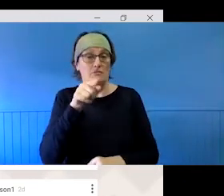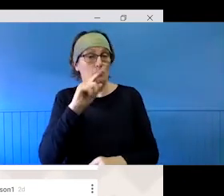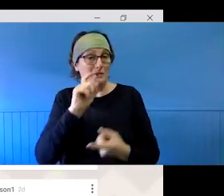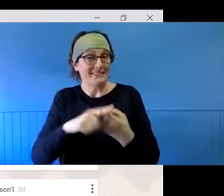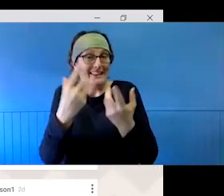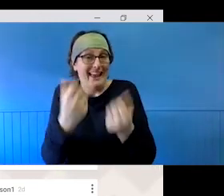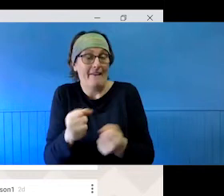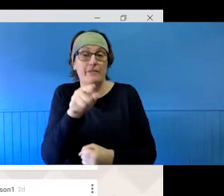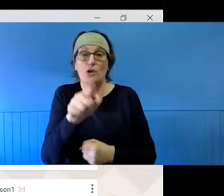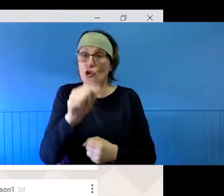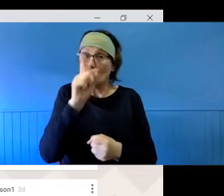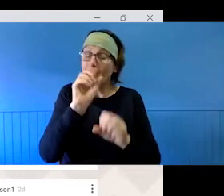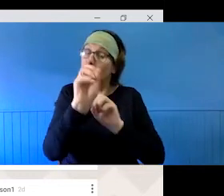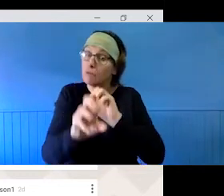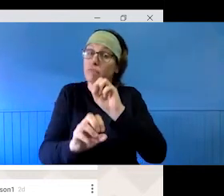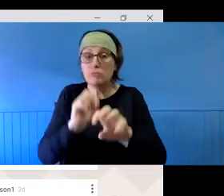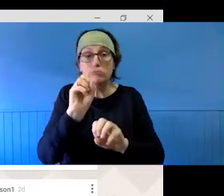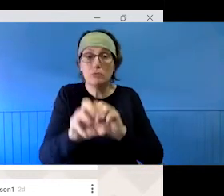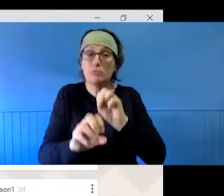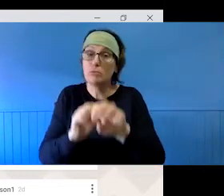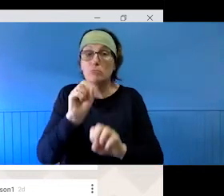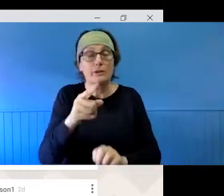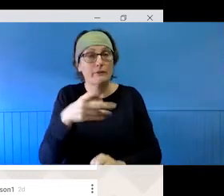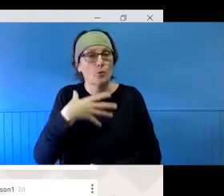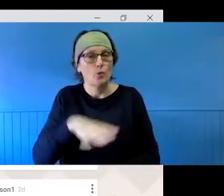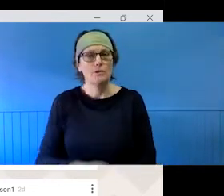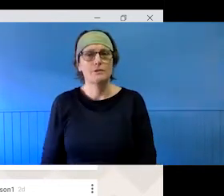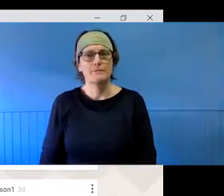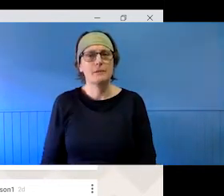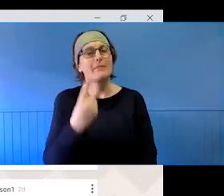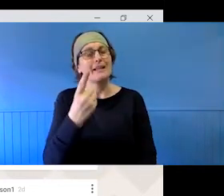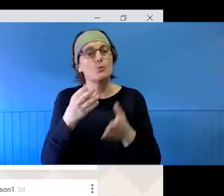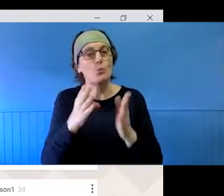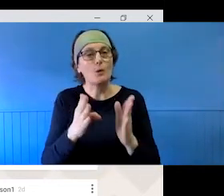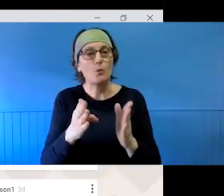together, and you can continue to add to it. It is one of the ways to